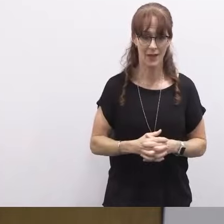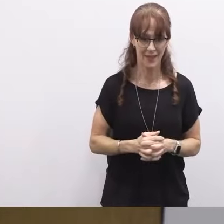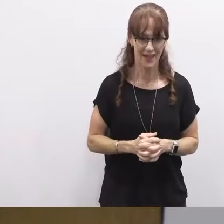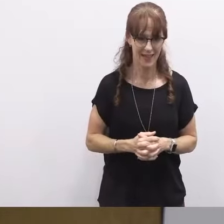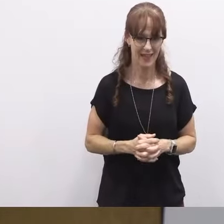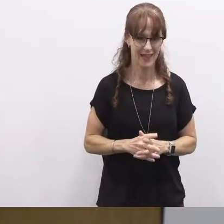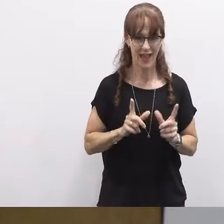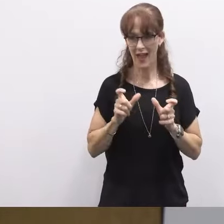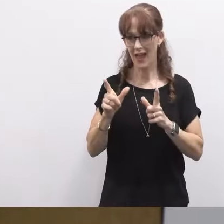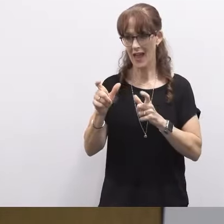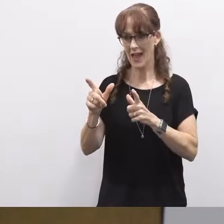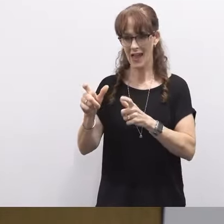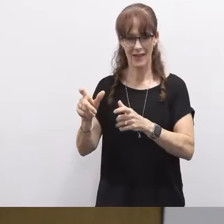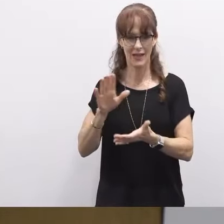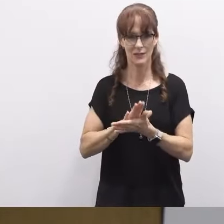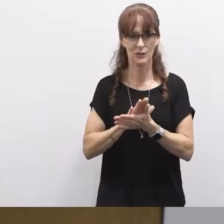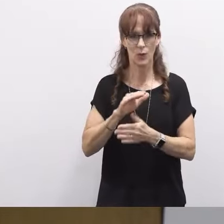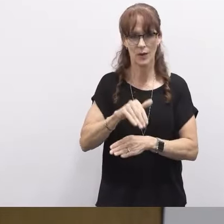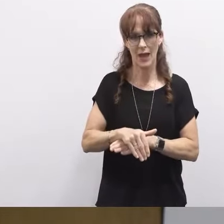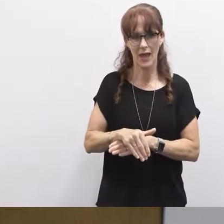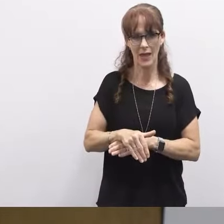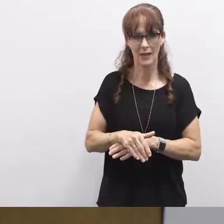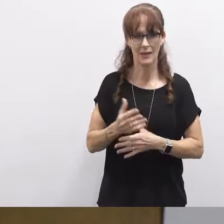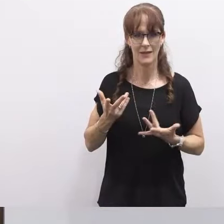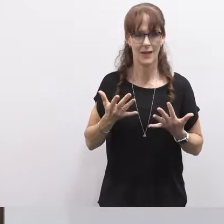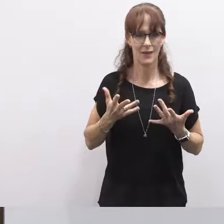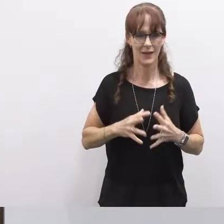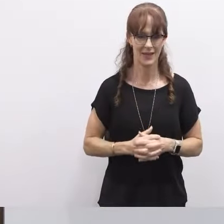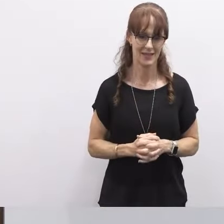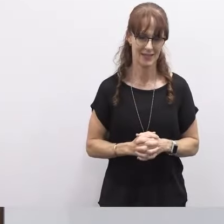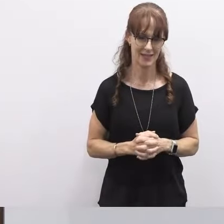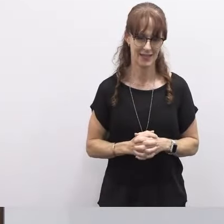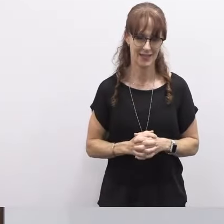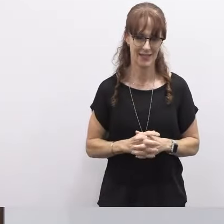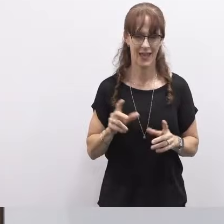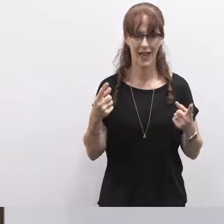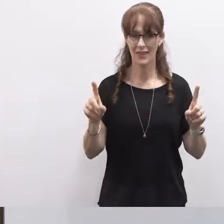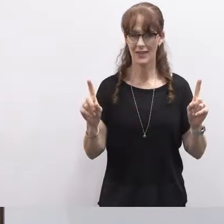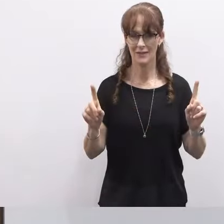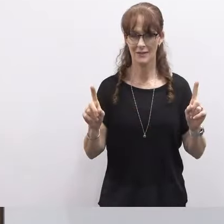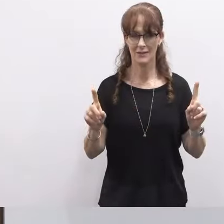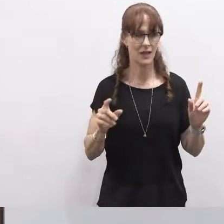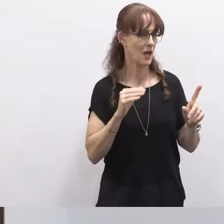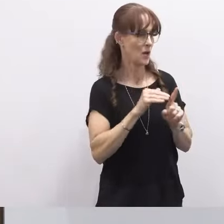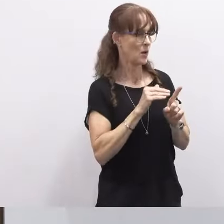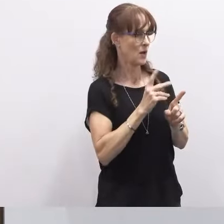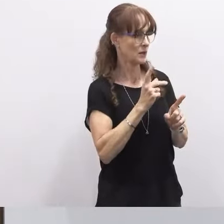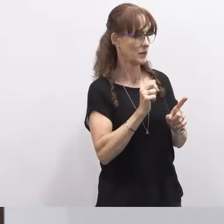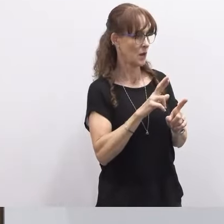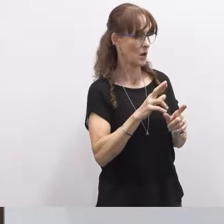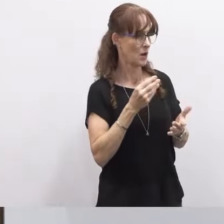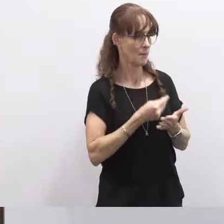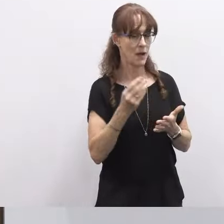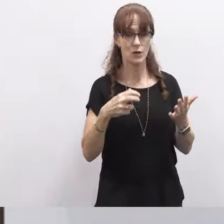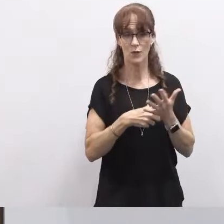But it's a school night so I'll leave him be. Any other announcements? Just a reminder to buy your Jordan football ticket for Friday.